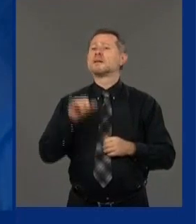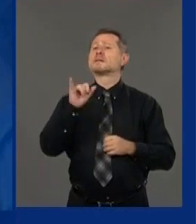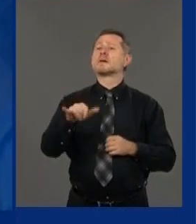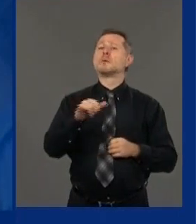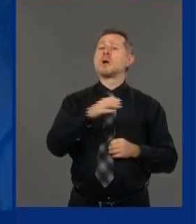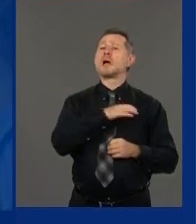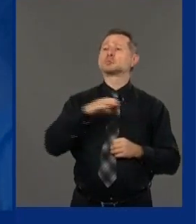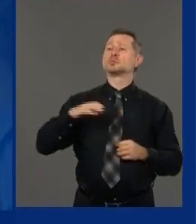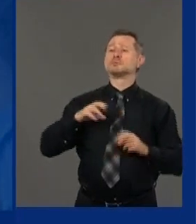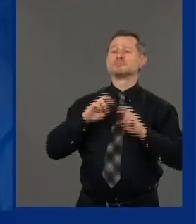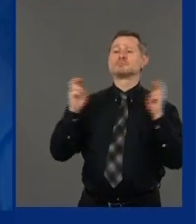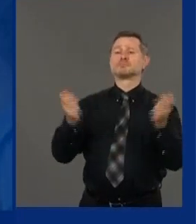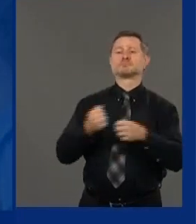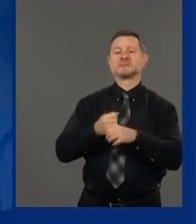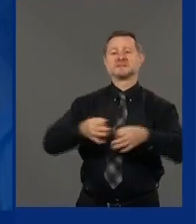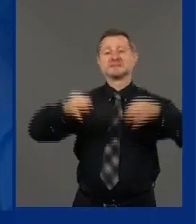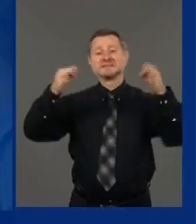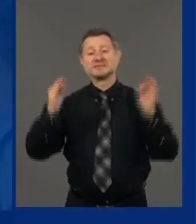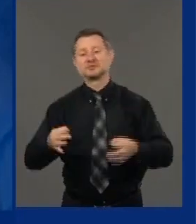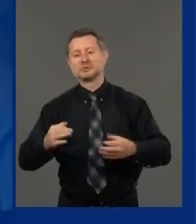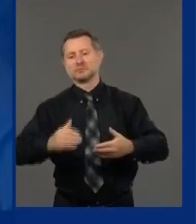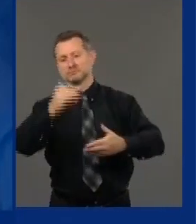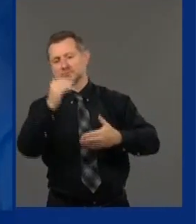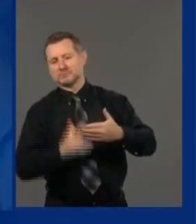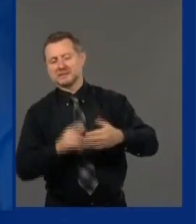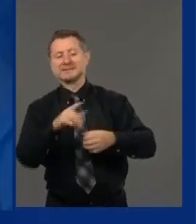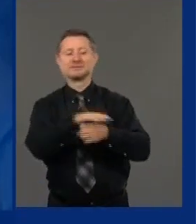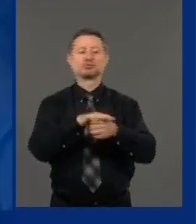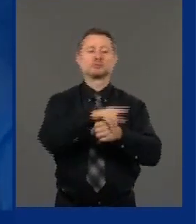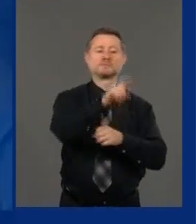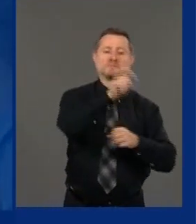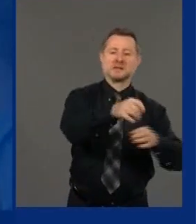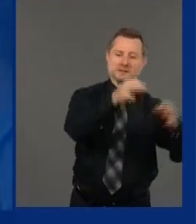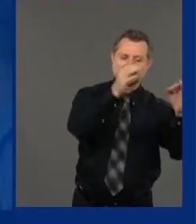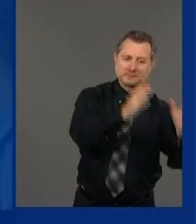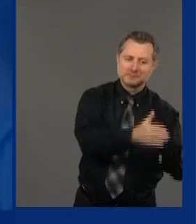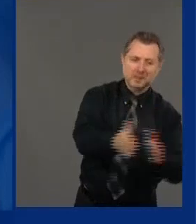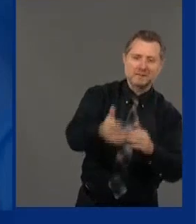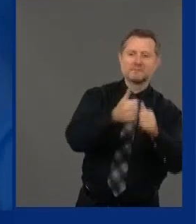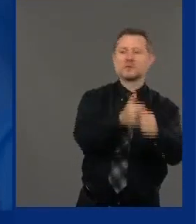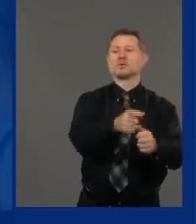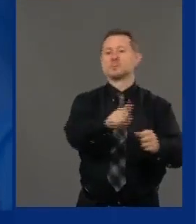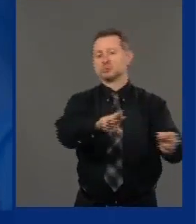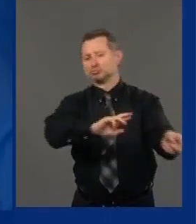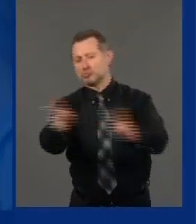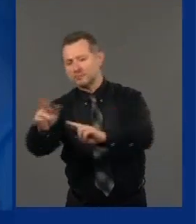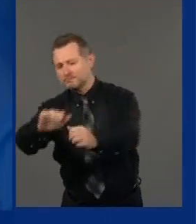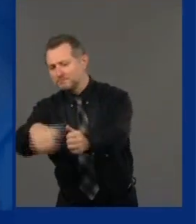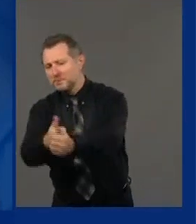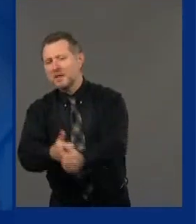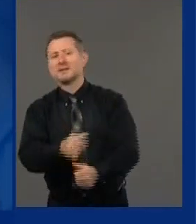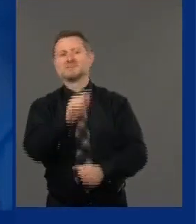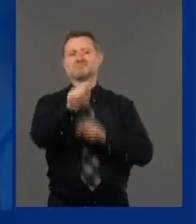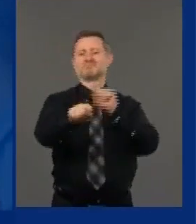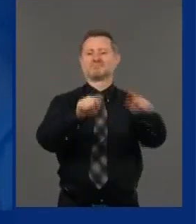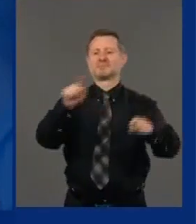THEY'RE EDUCATION OFFICIALS FROM ALL ACROSS THE STATE. THEY CAME UP WITH GUIDELINES